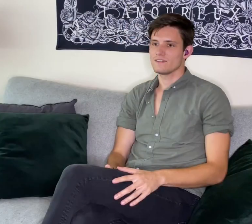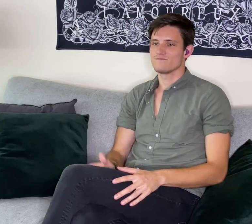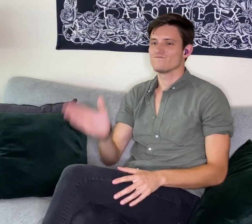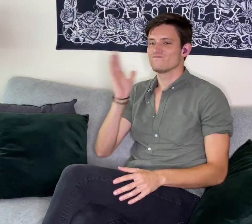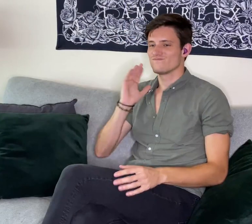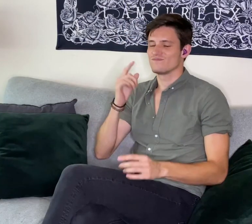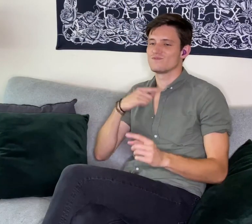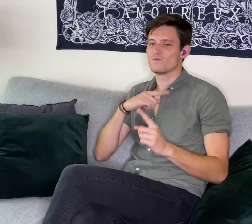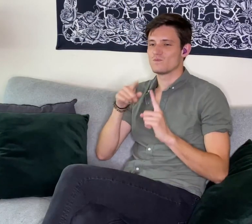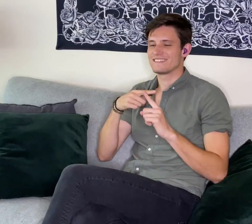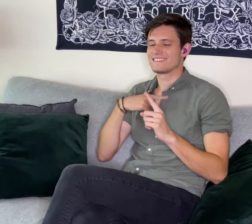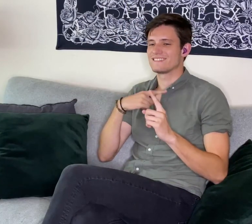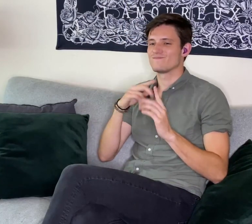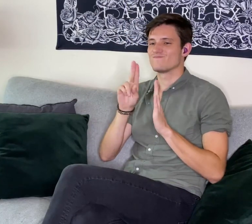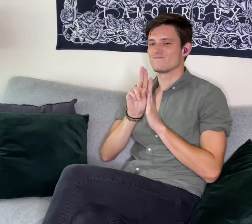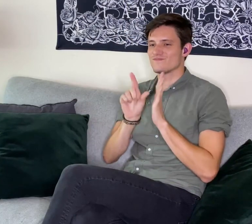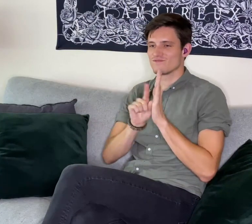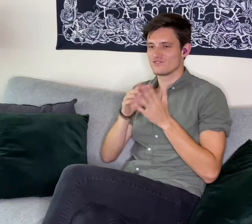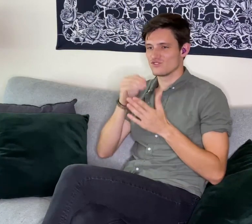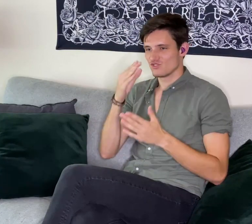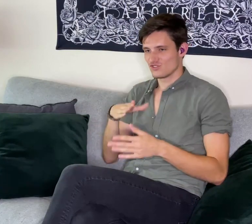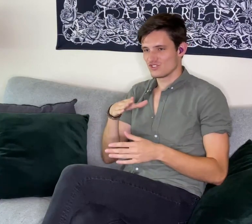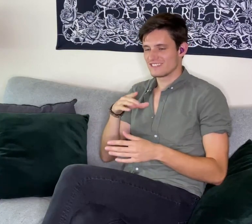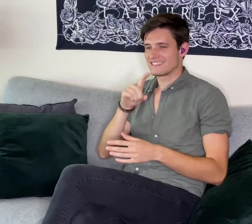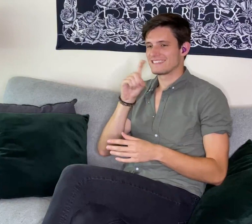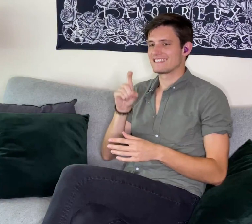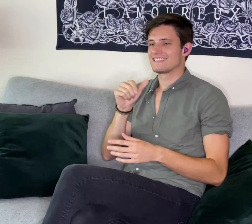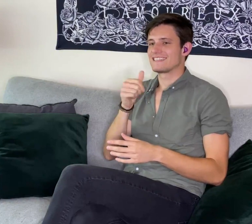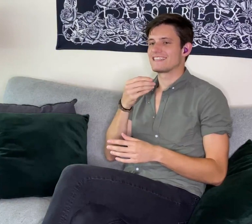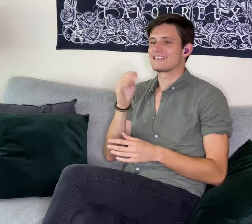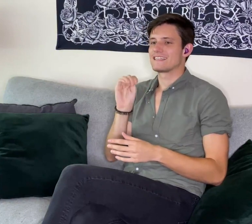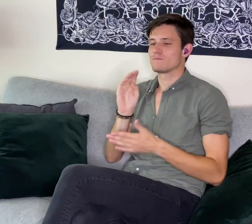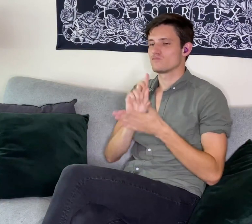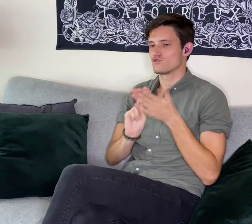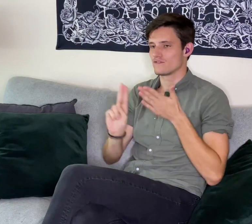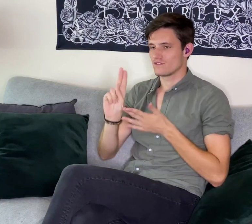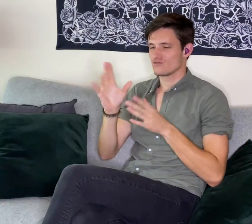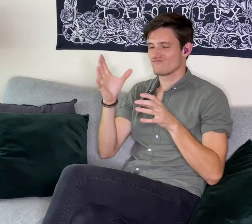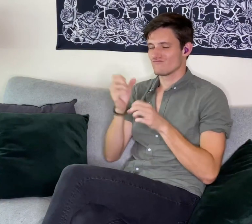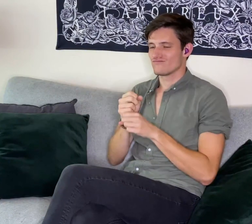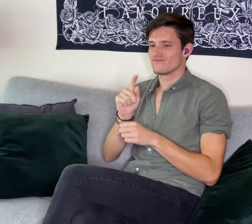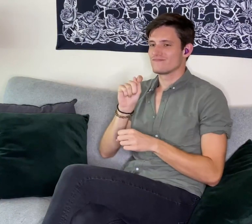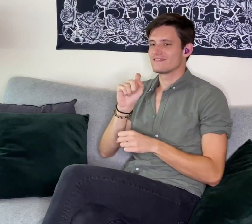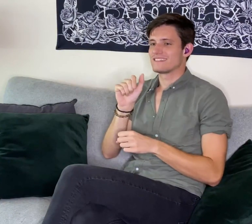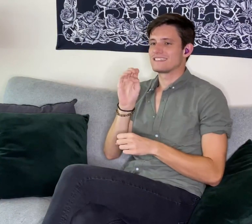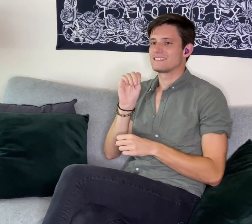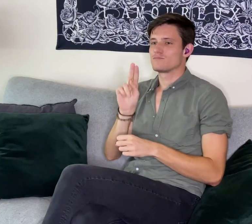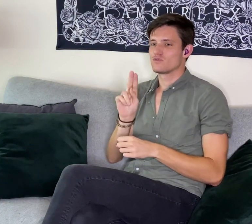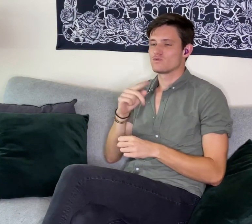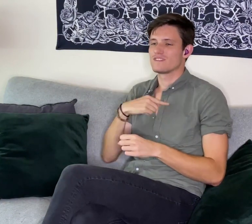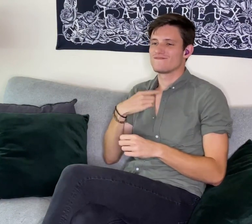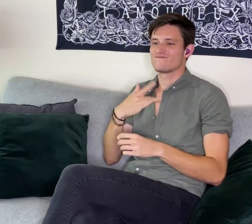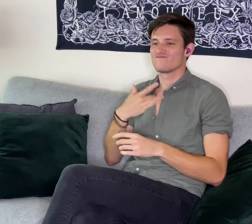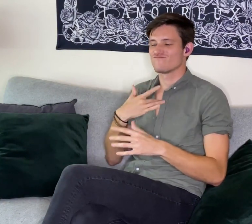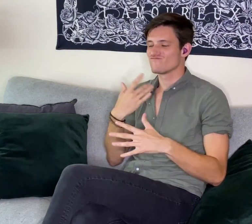When I was an undergrad student at TAMU, I felt isolated from